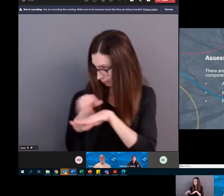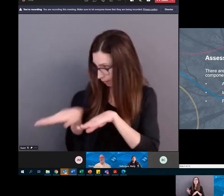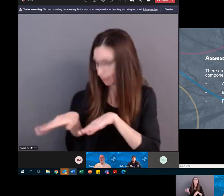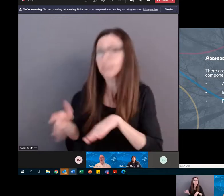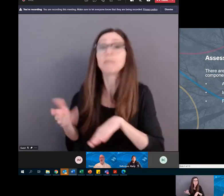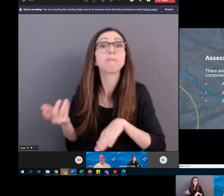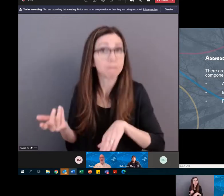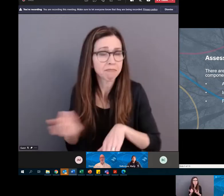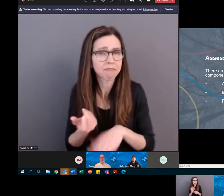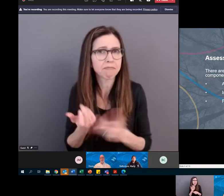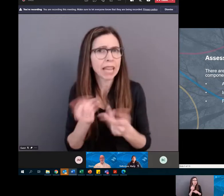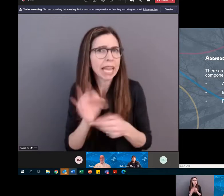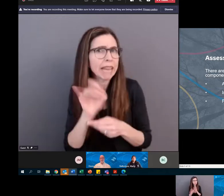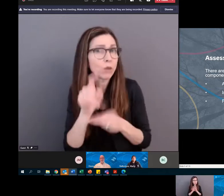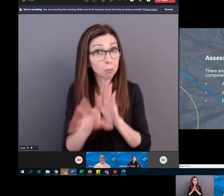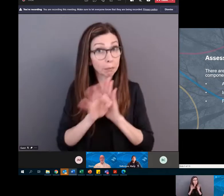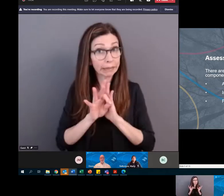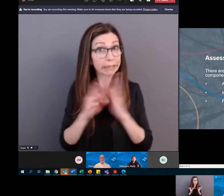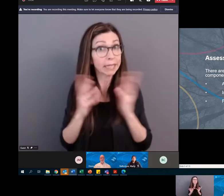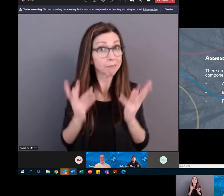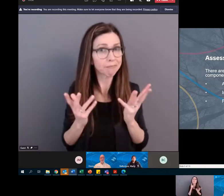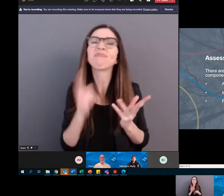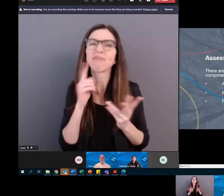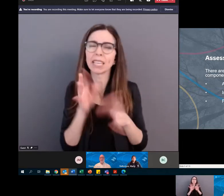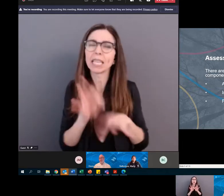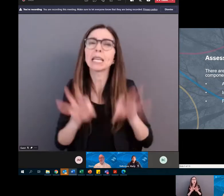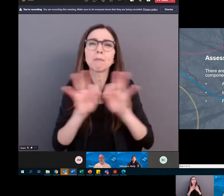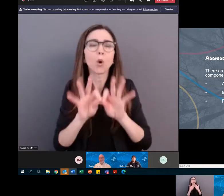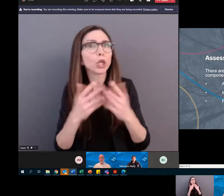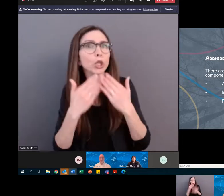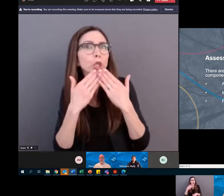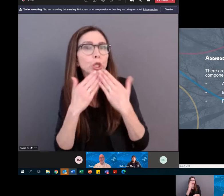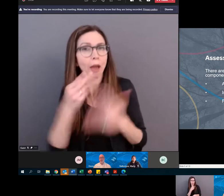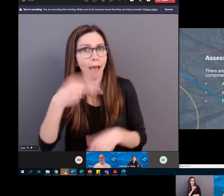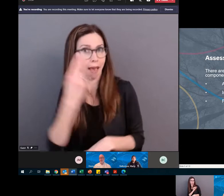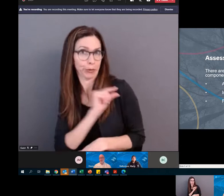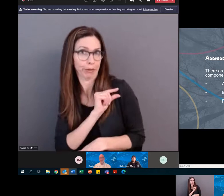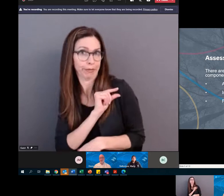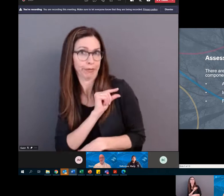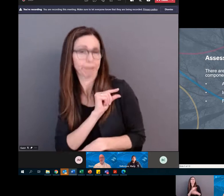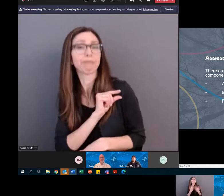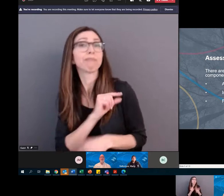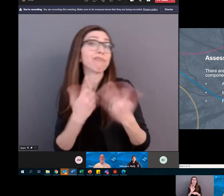to submit high- quality material – for example,